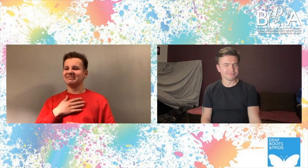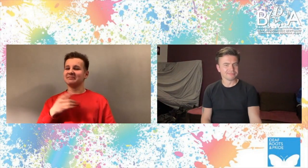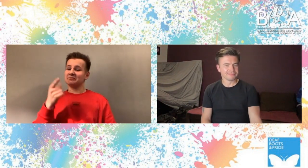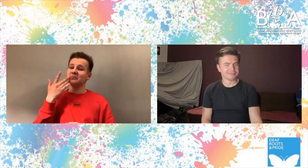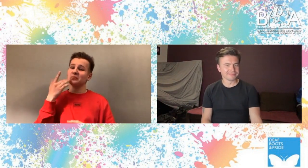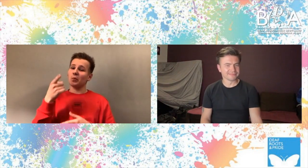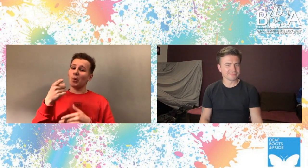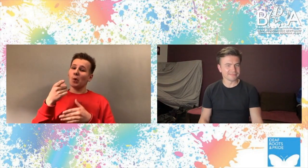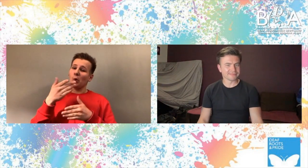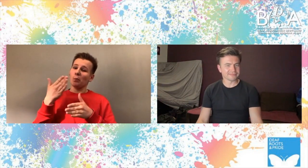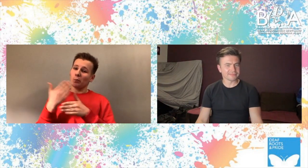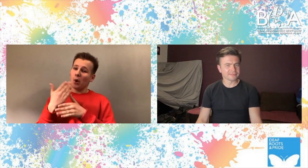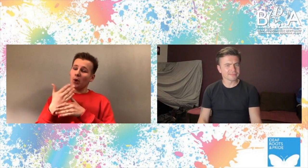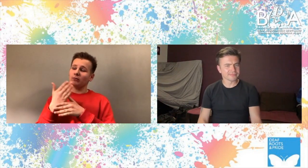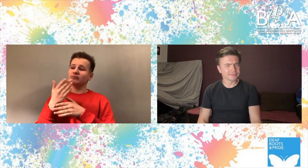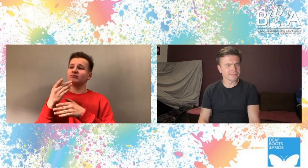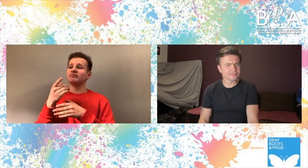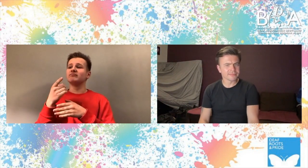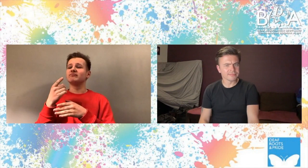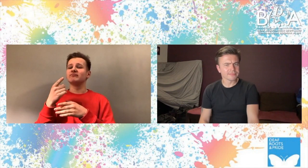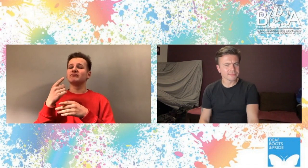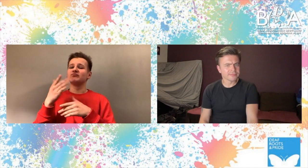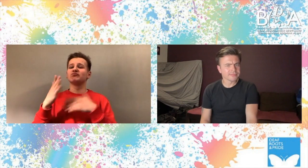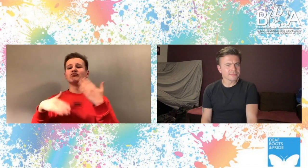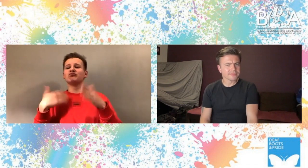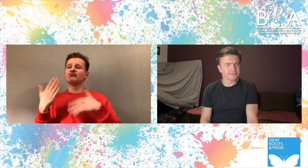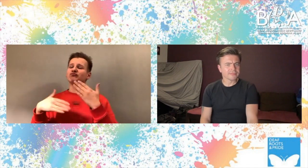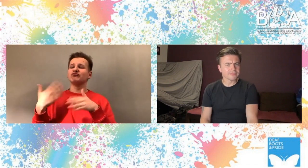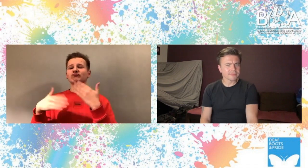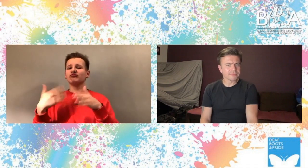That’s so inspirational, Will. When you are at work and you are going